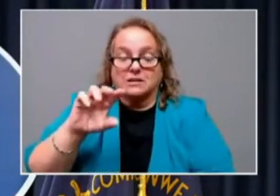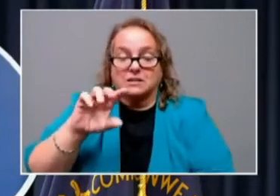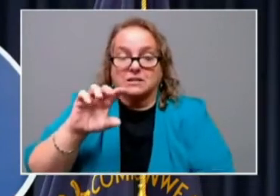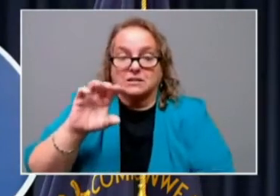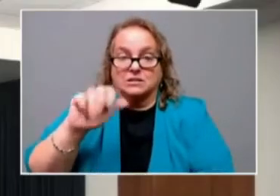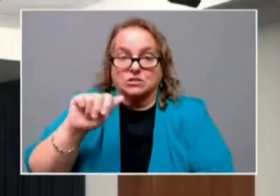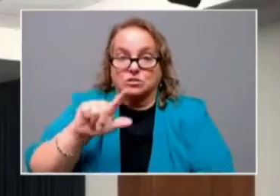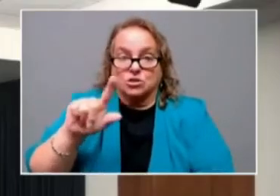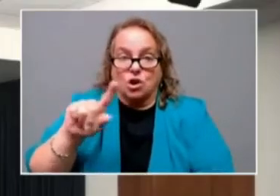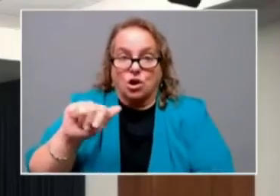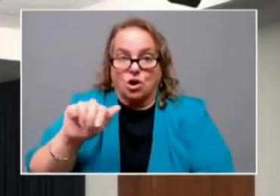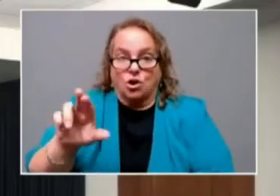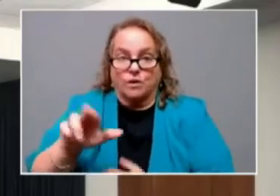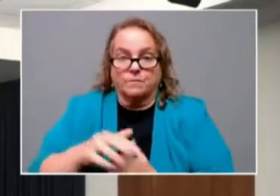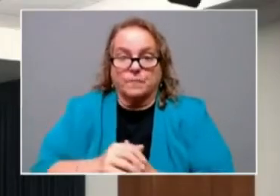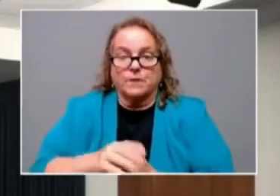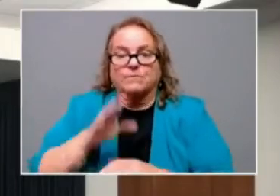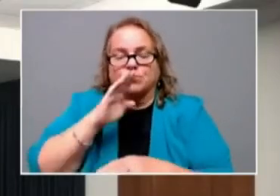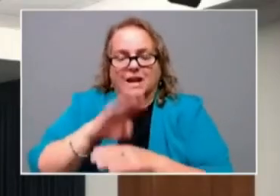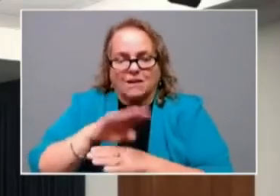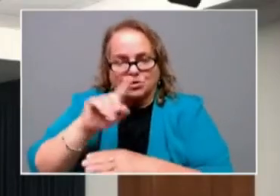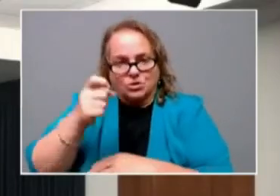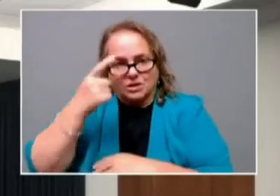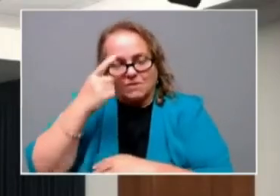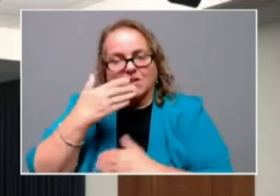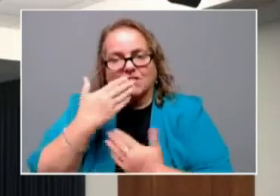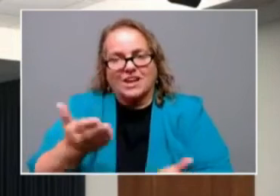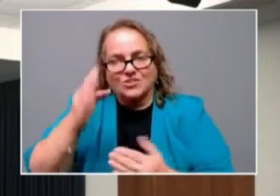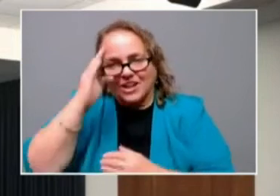Good afternoon governor. Thank you. And hello Virginia Governor. This is for